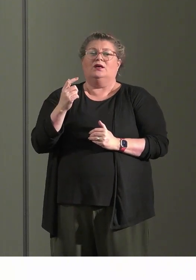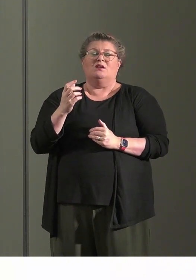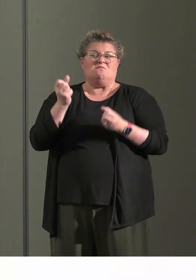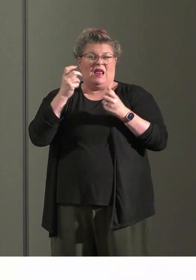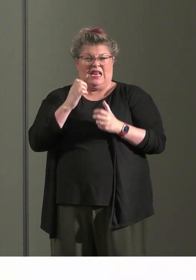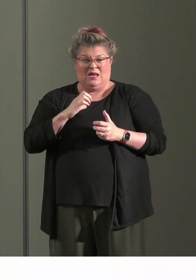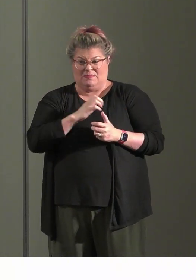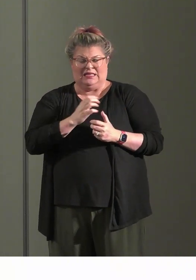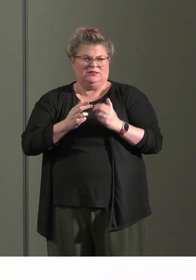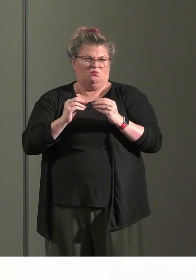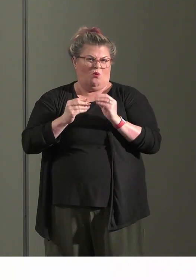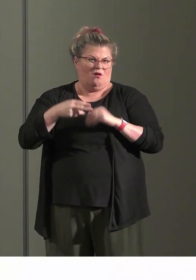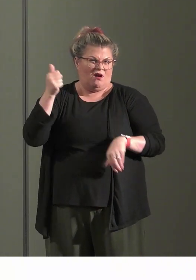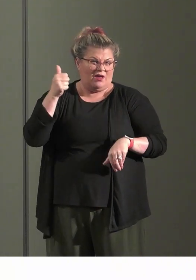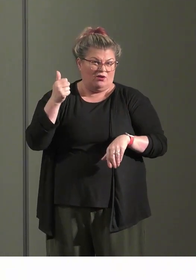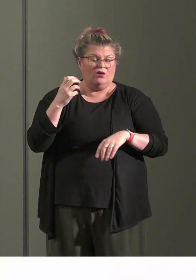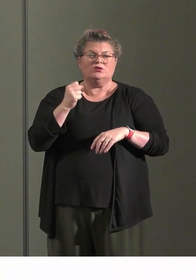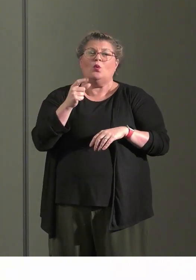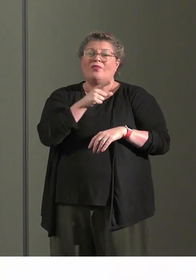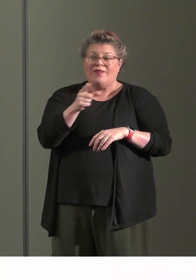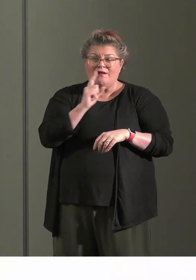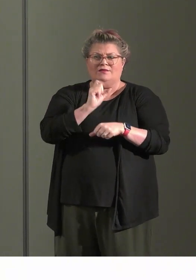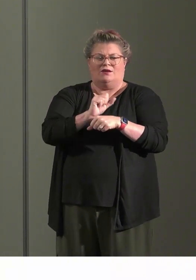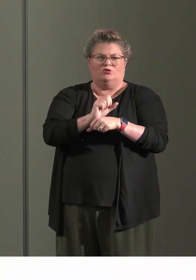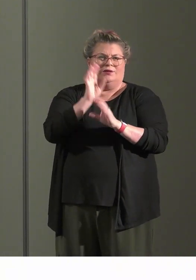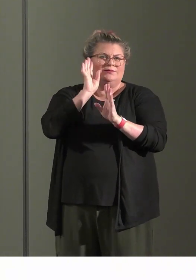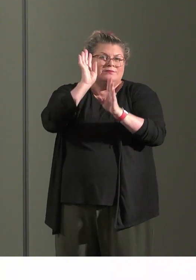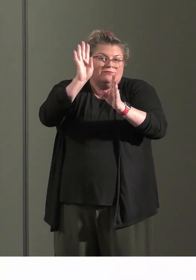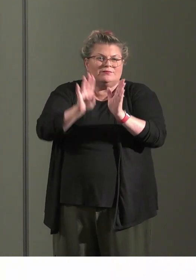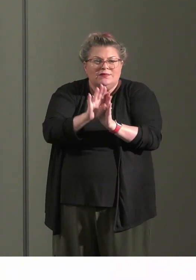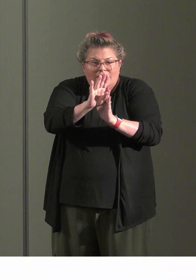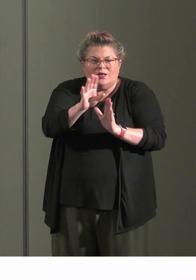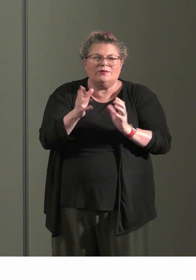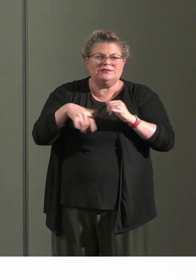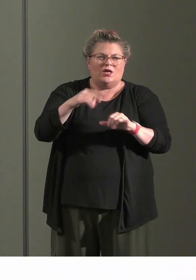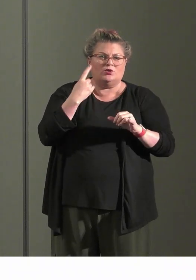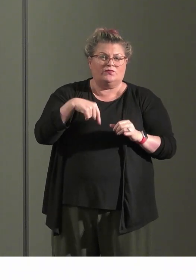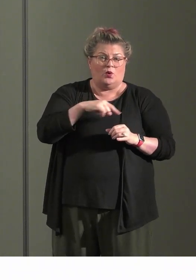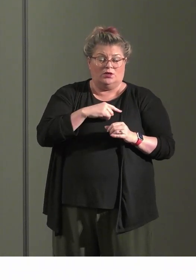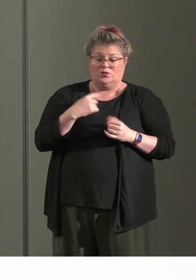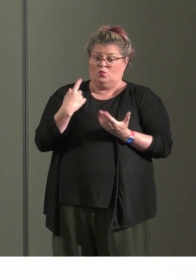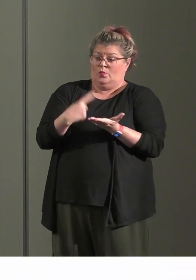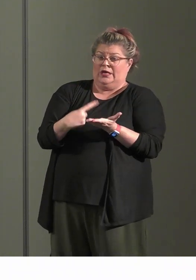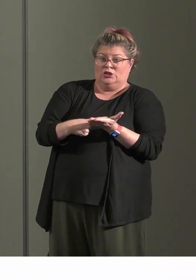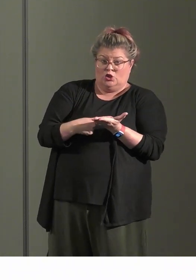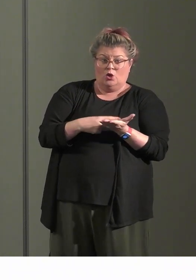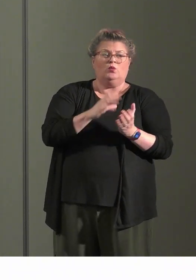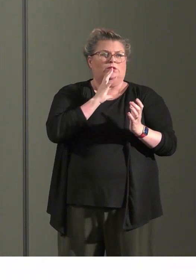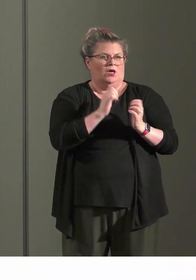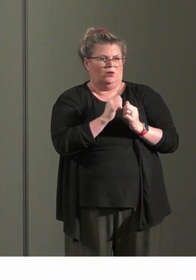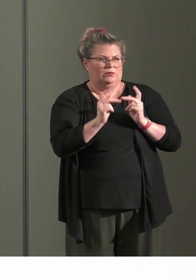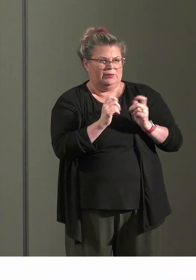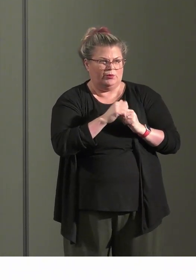experience they develop these standards for us. We consult with the community of disability and